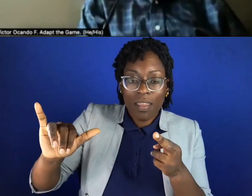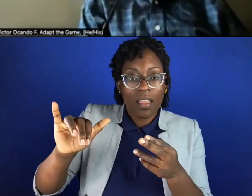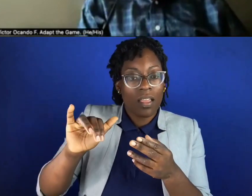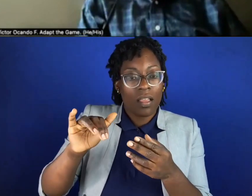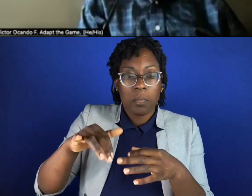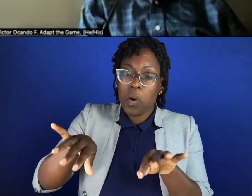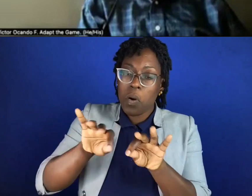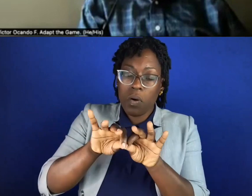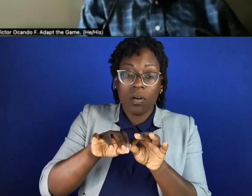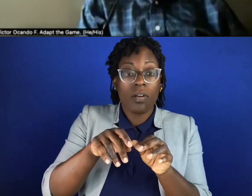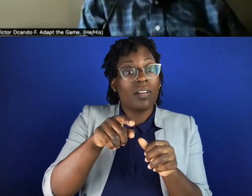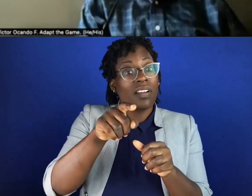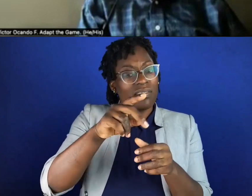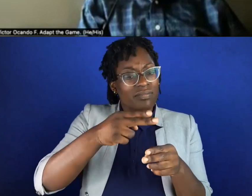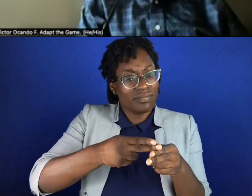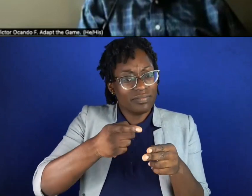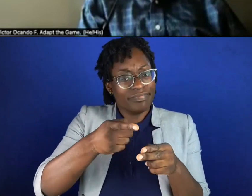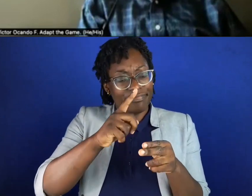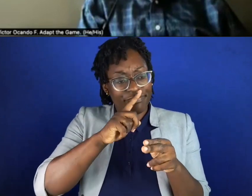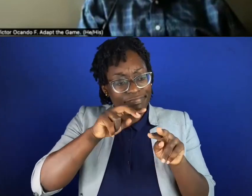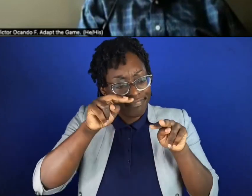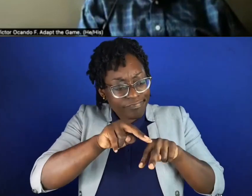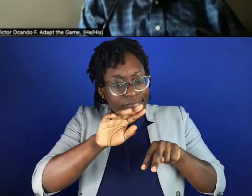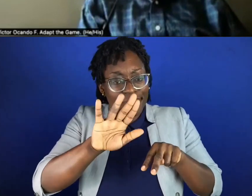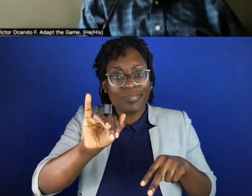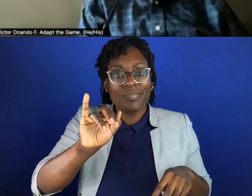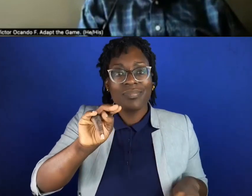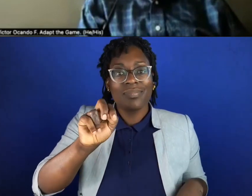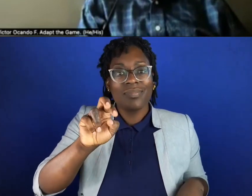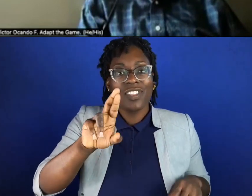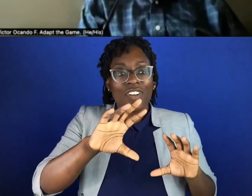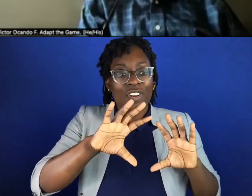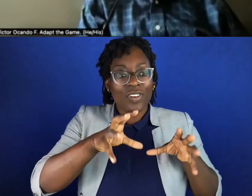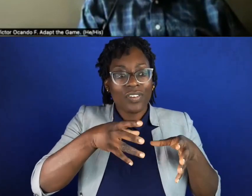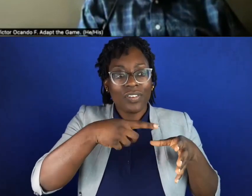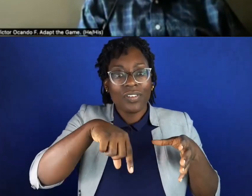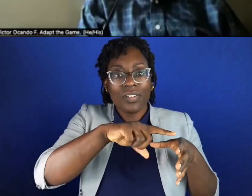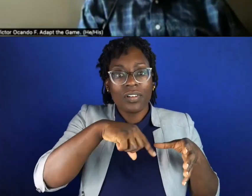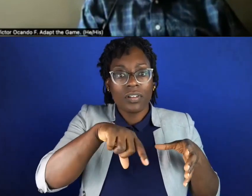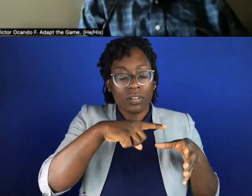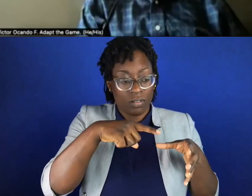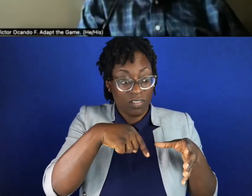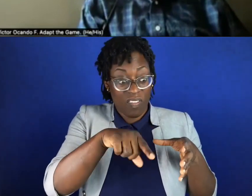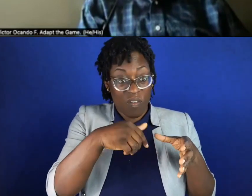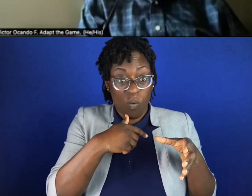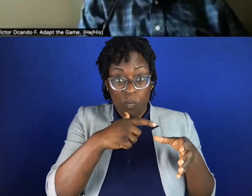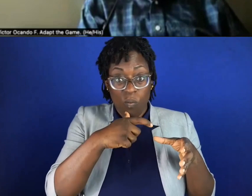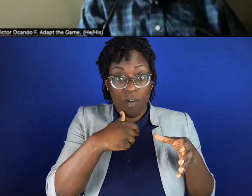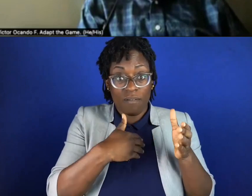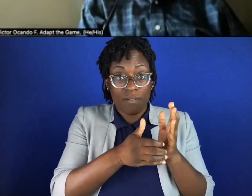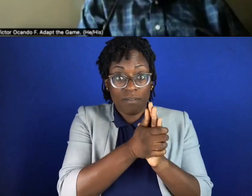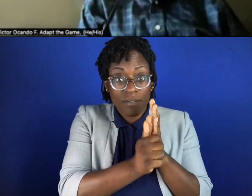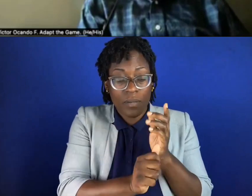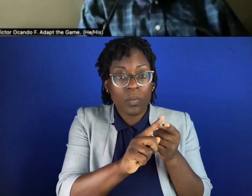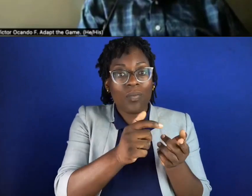the skills to help you in getting you to your next goal or milestone so thank you for sharing